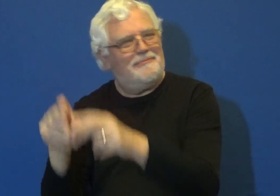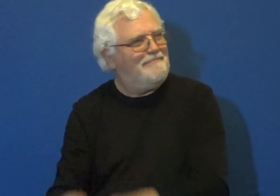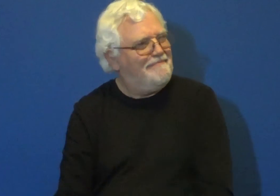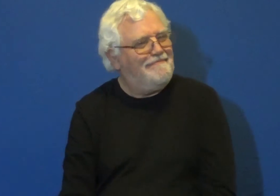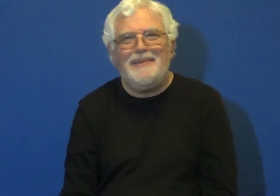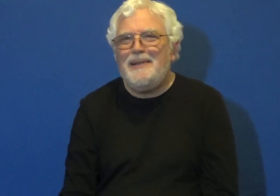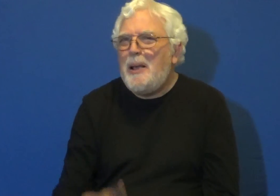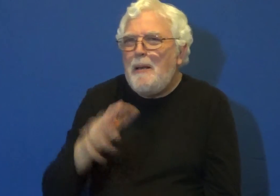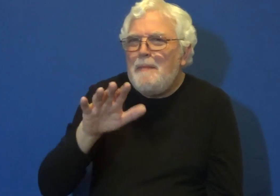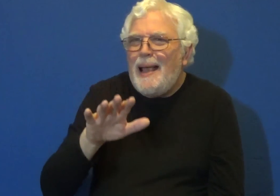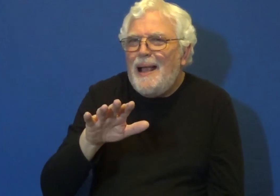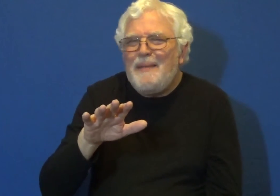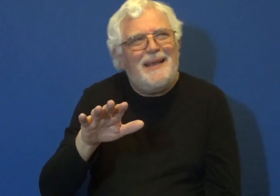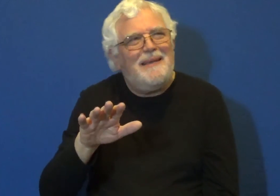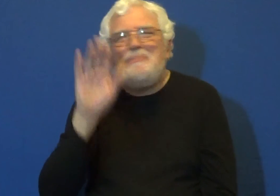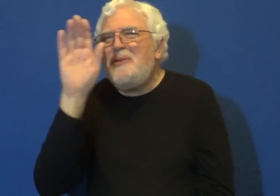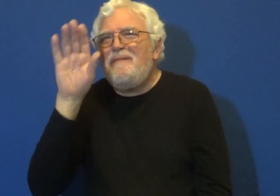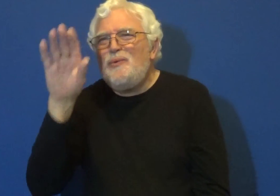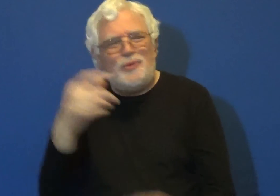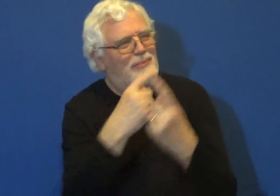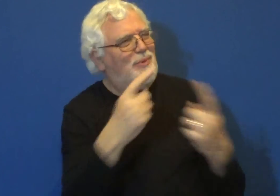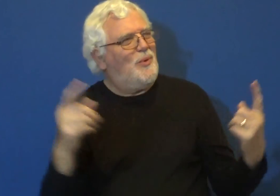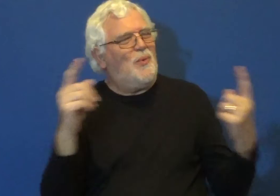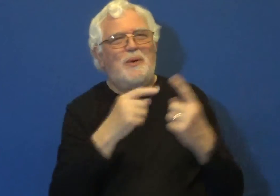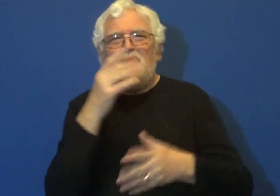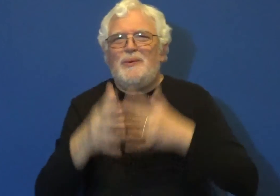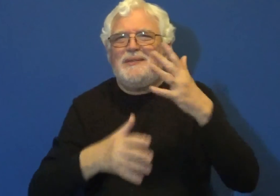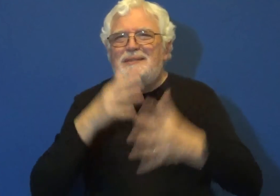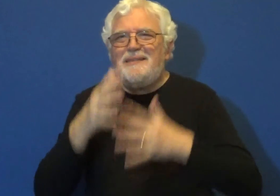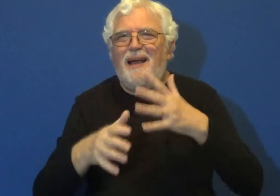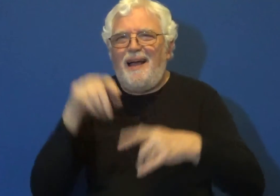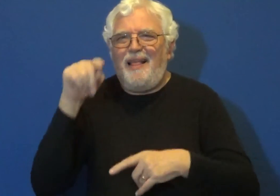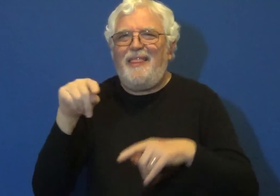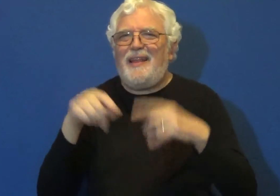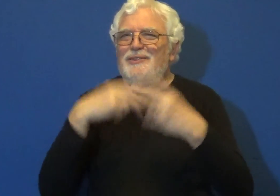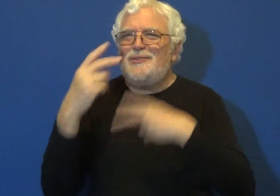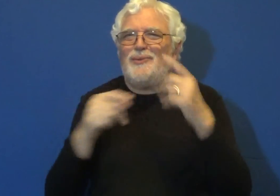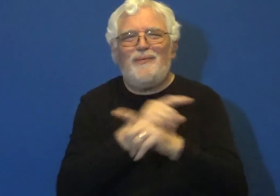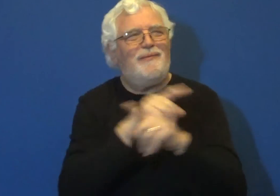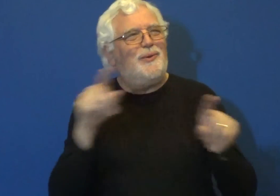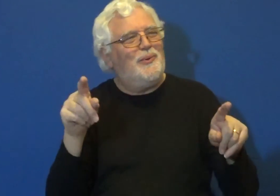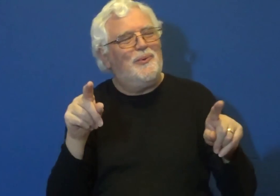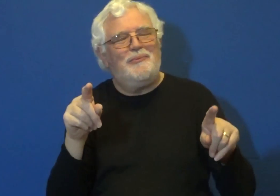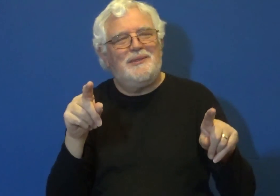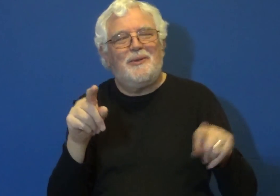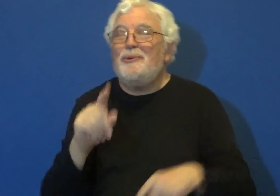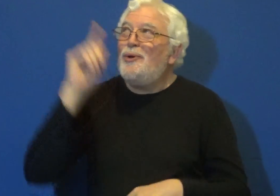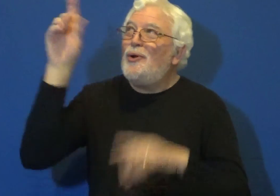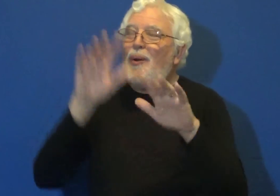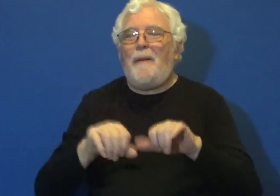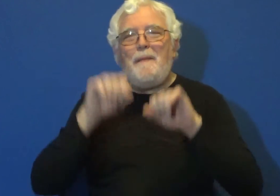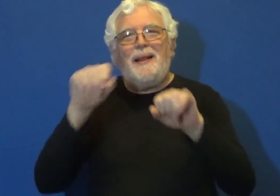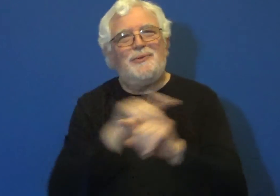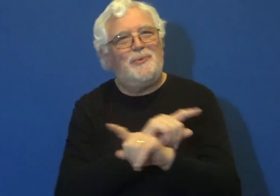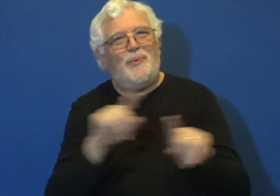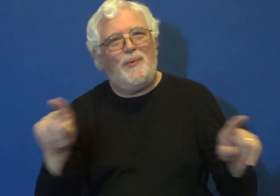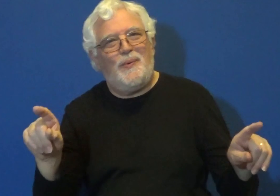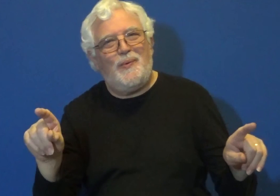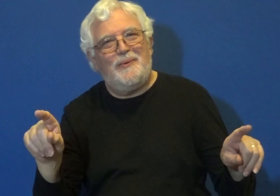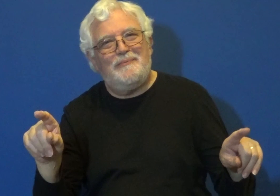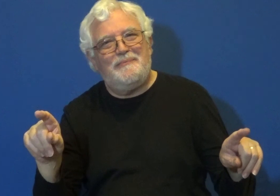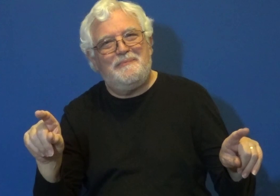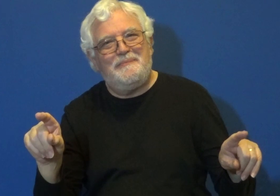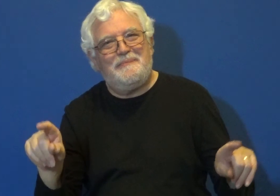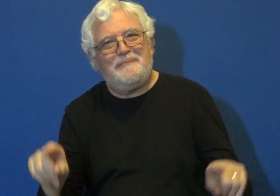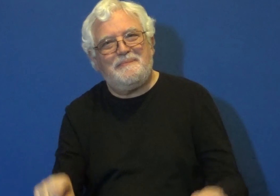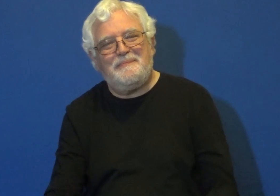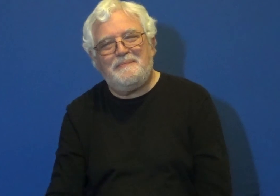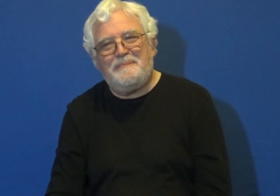Perhaps we will sign this song for you one day! God bless you all.